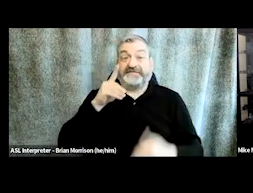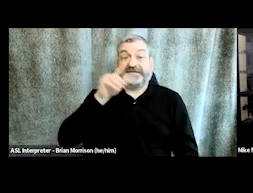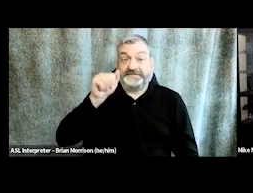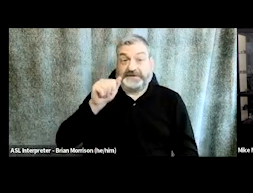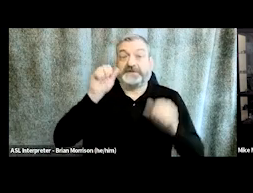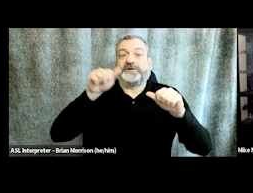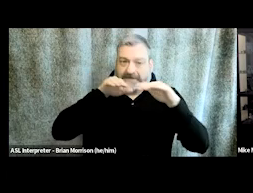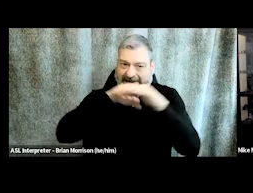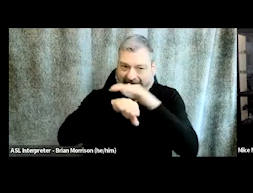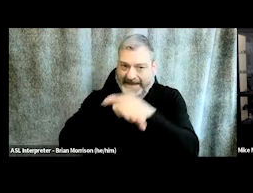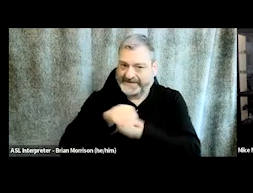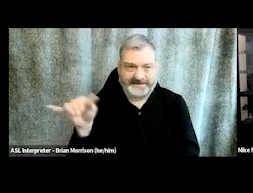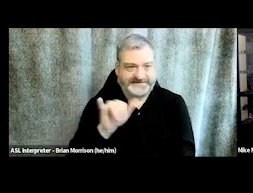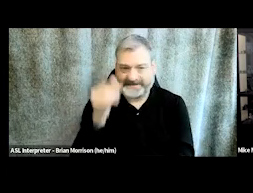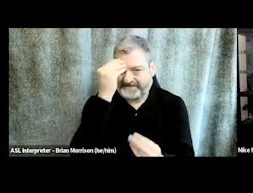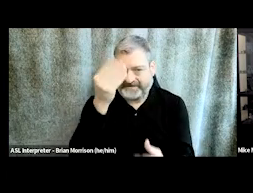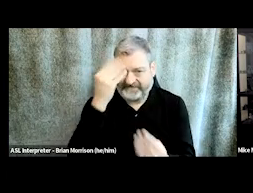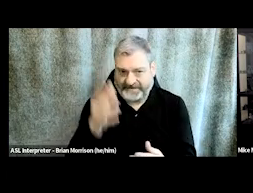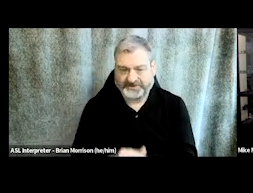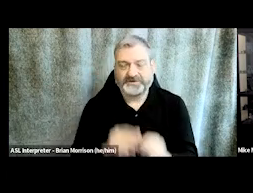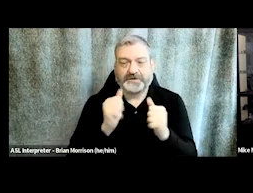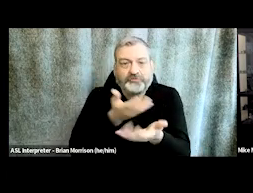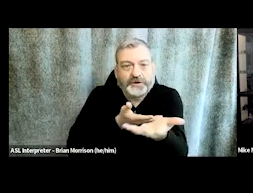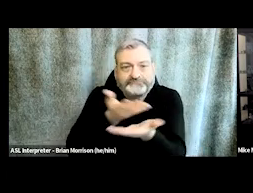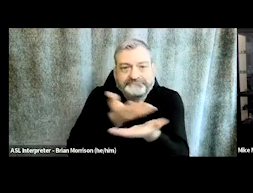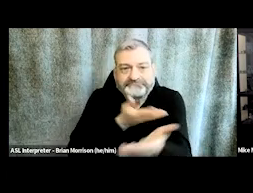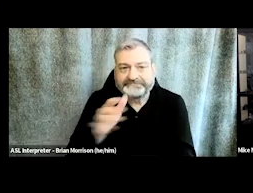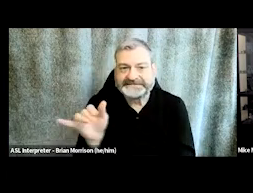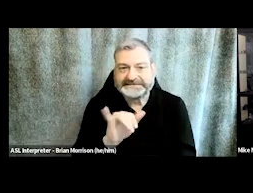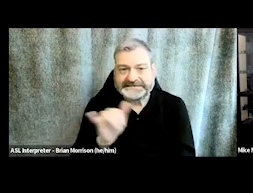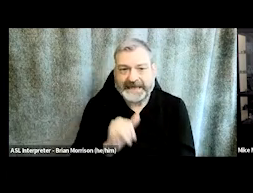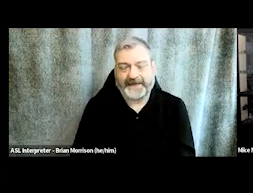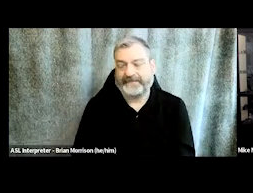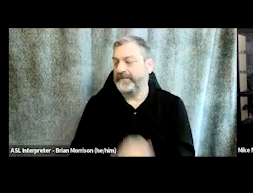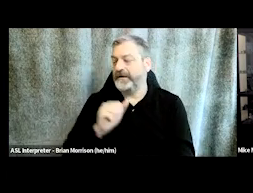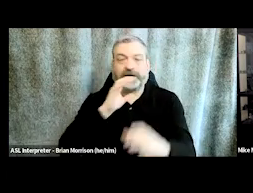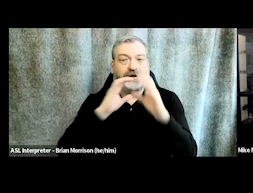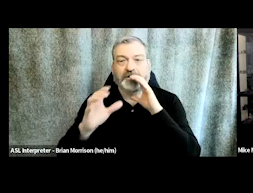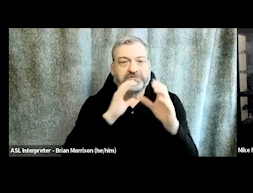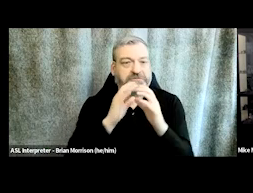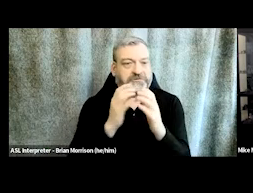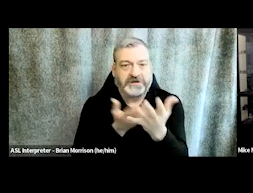interactions, as to communicate and be understood. As effectively as and to enjoy the same